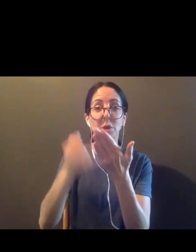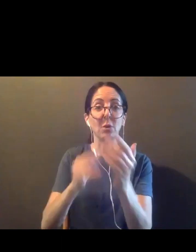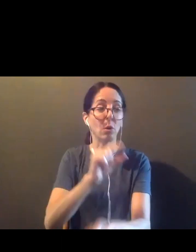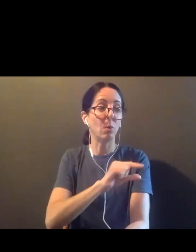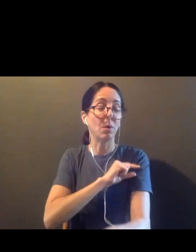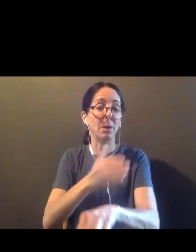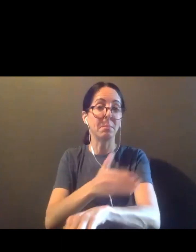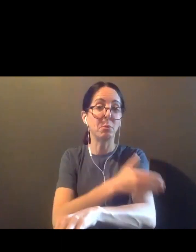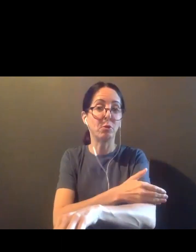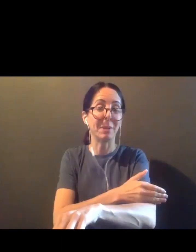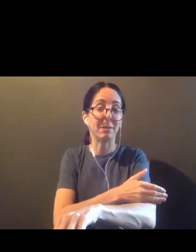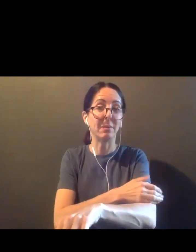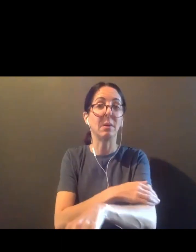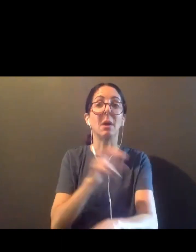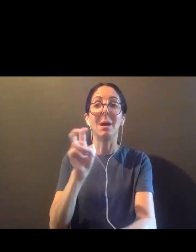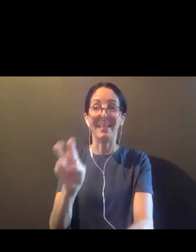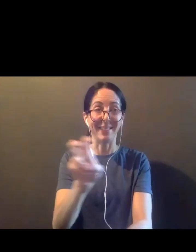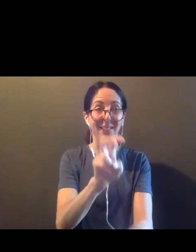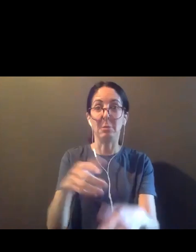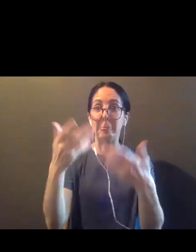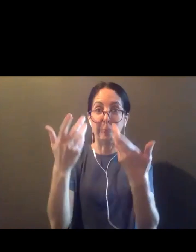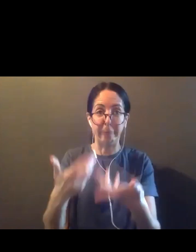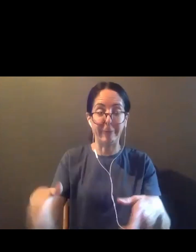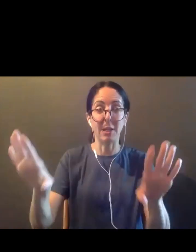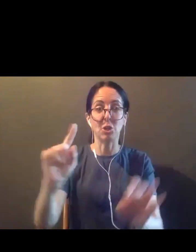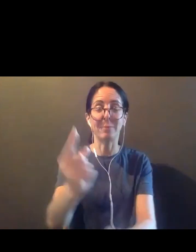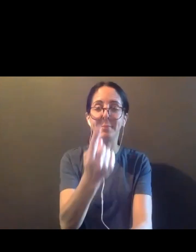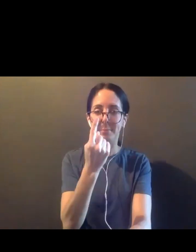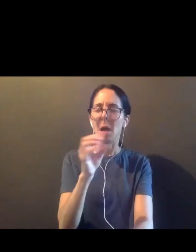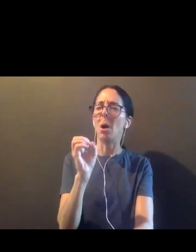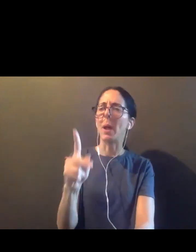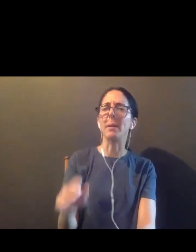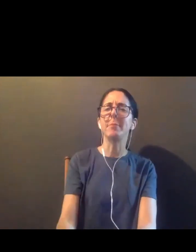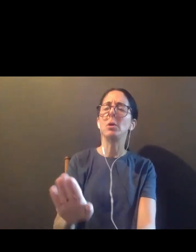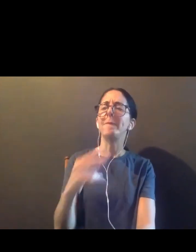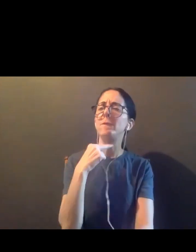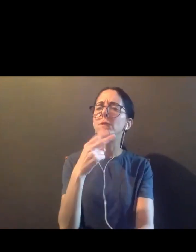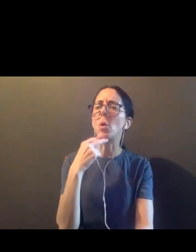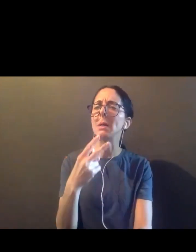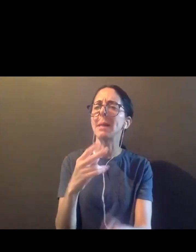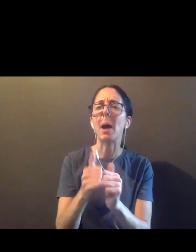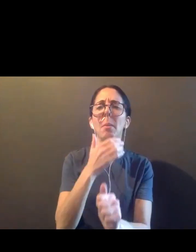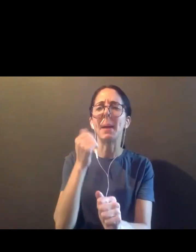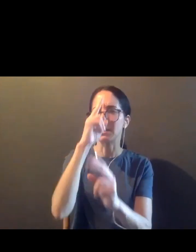And at the end of it we ask them, how might we honour your voice, or how might we honour your time?